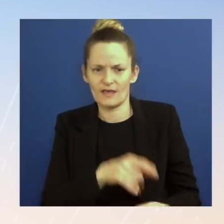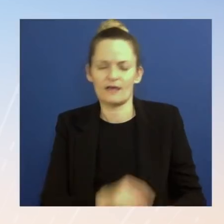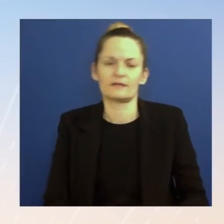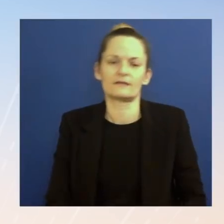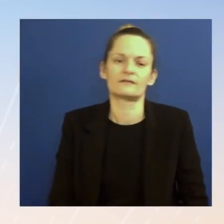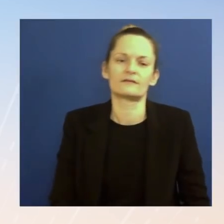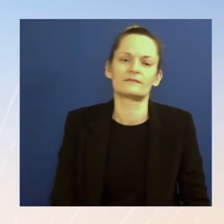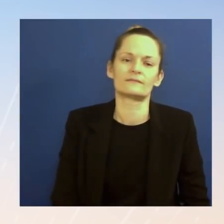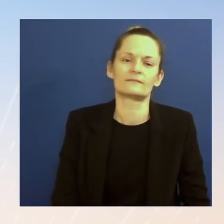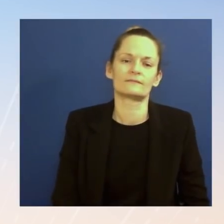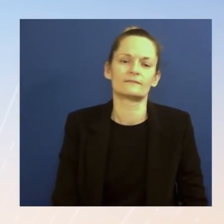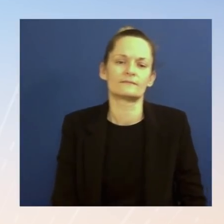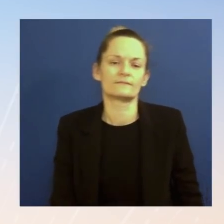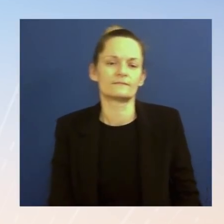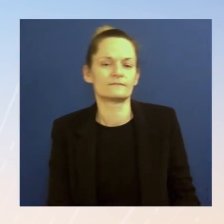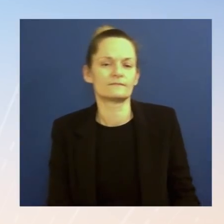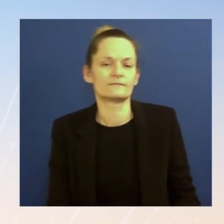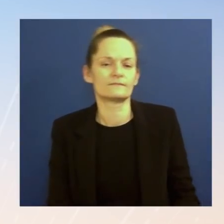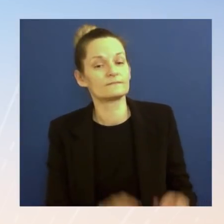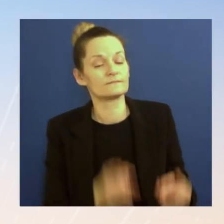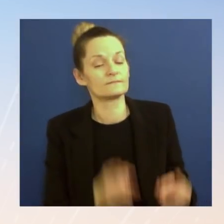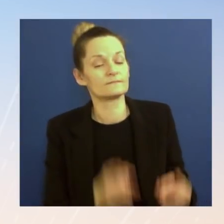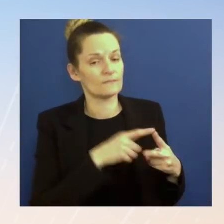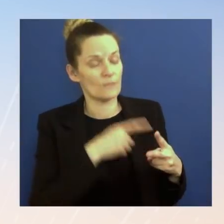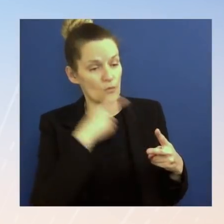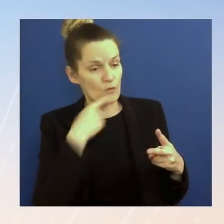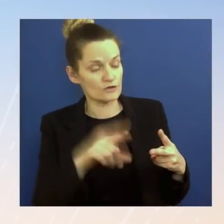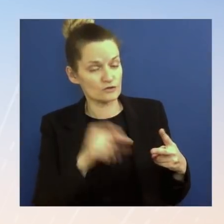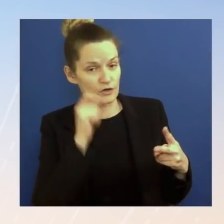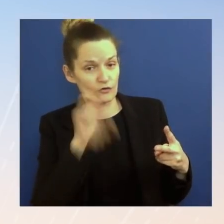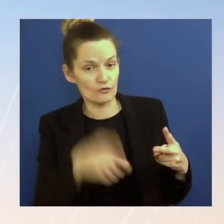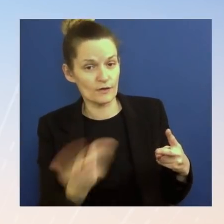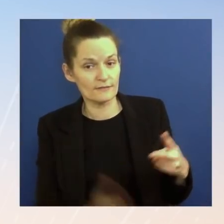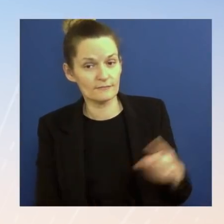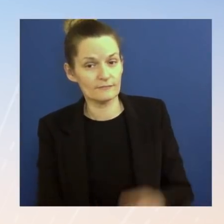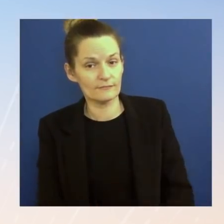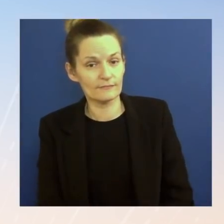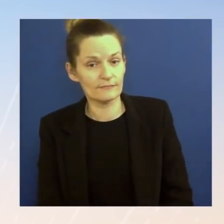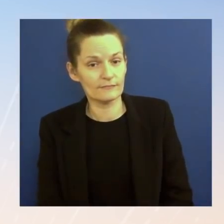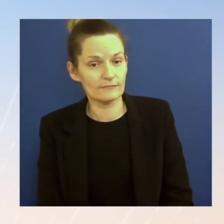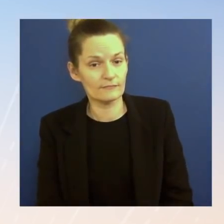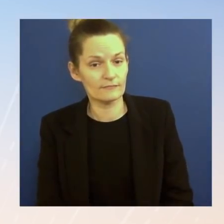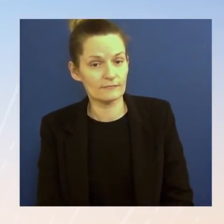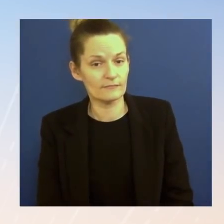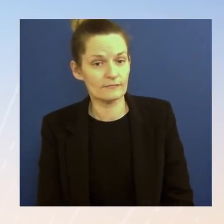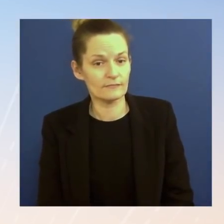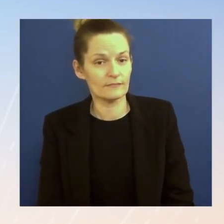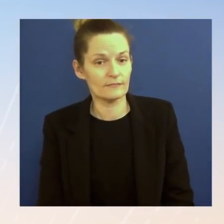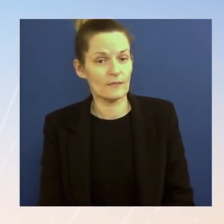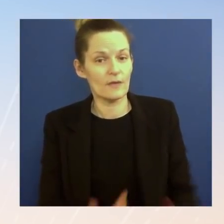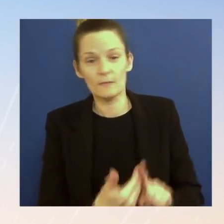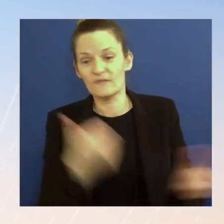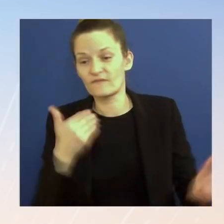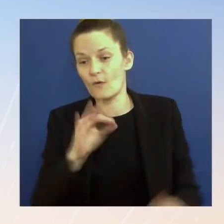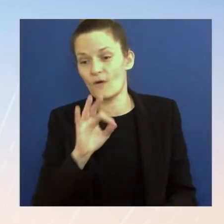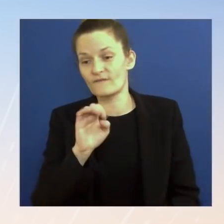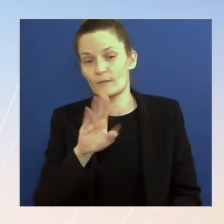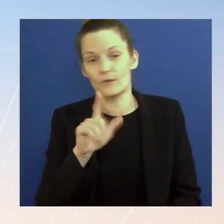Prior to February 24, the President, our NATO Allies, and the EU were embarked on a deterrence project.